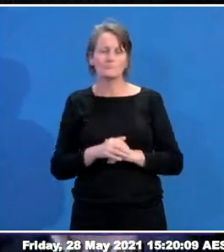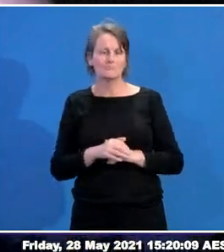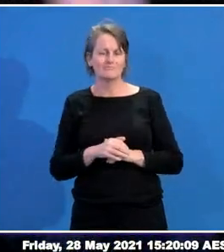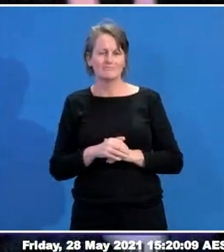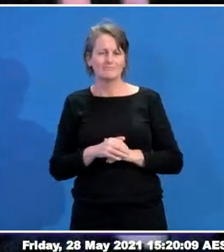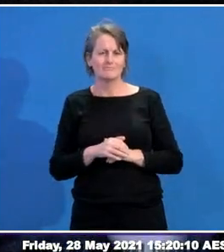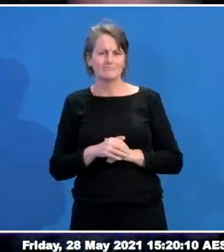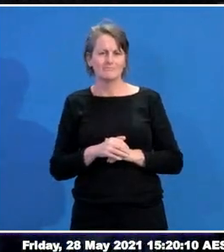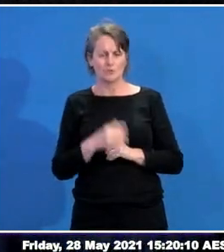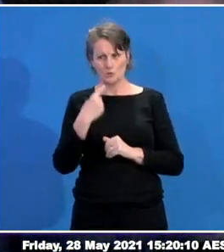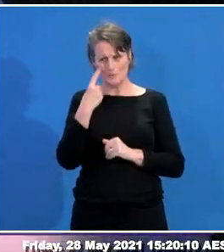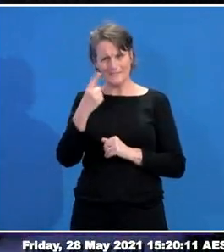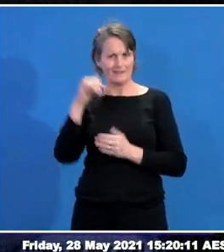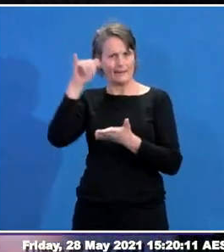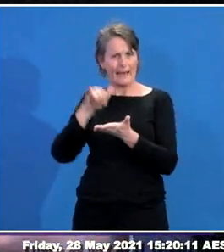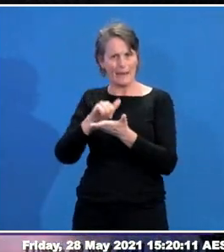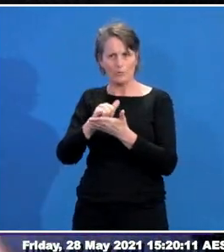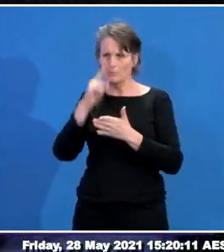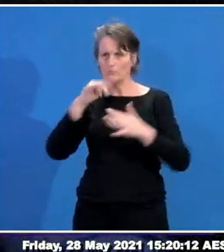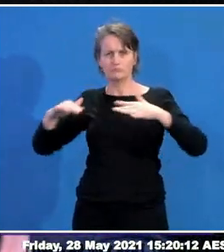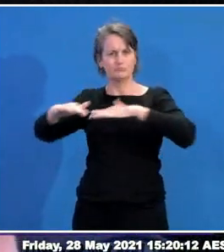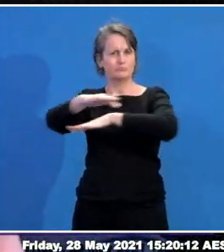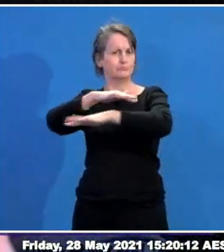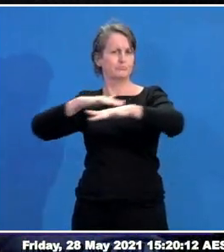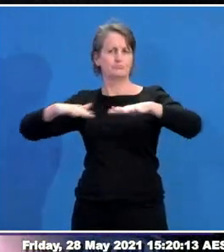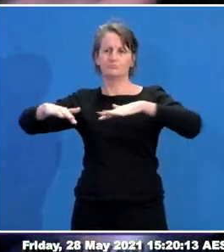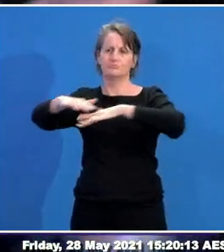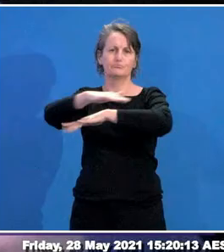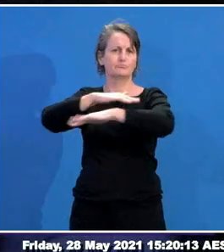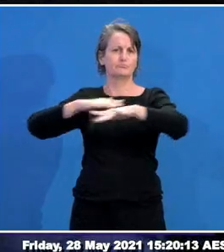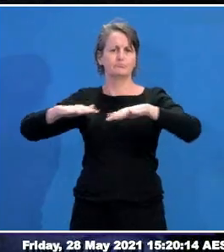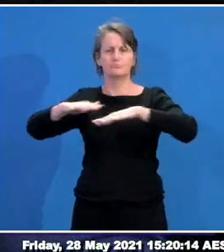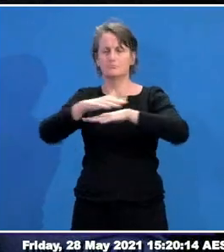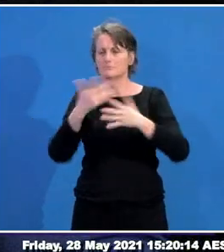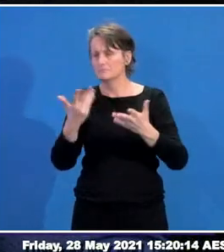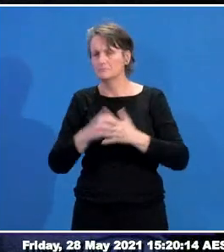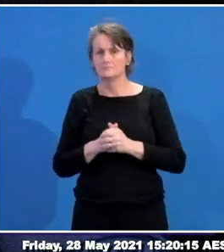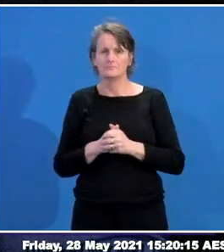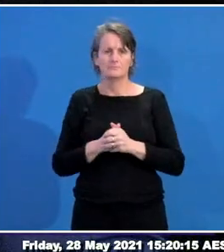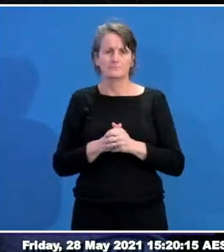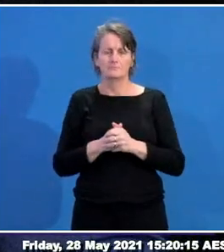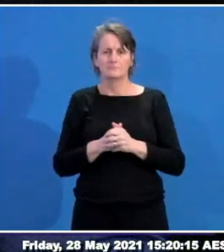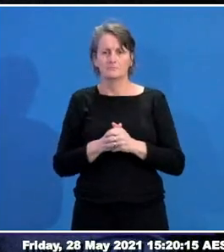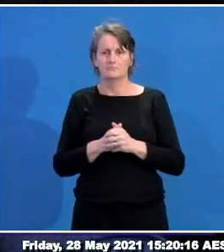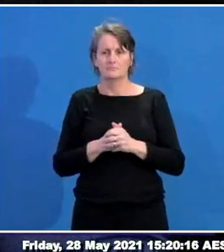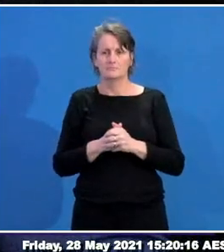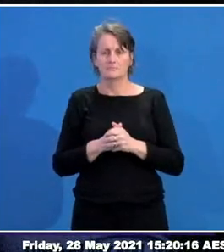very clearly communal and other spaces that off the top of my head example.